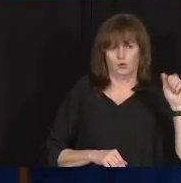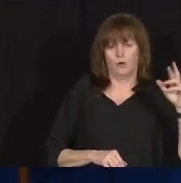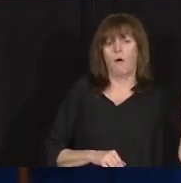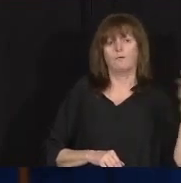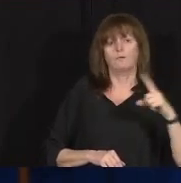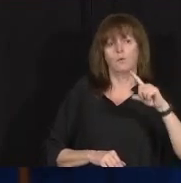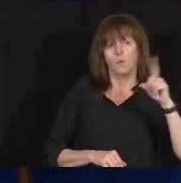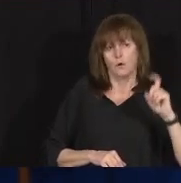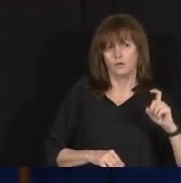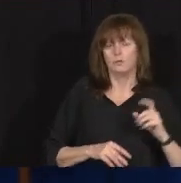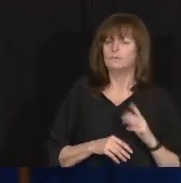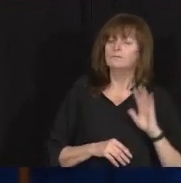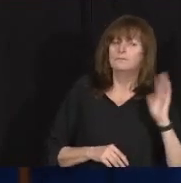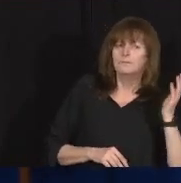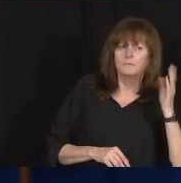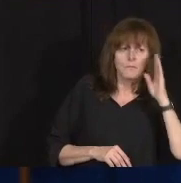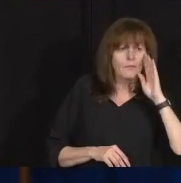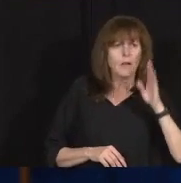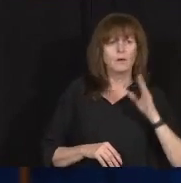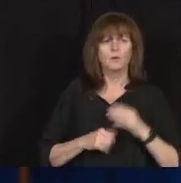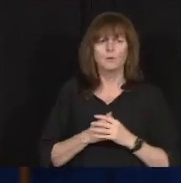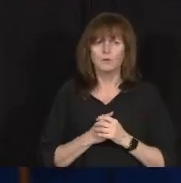prime minister